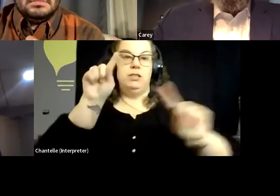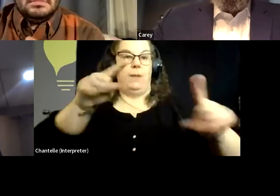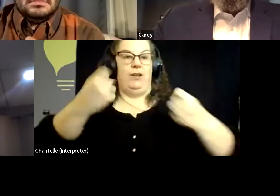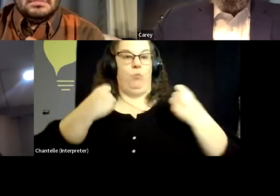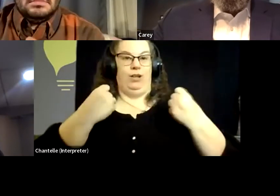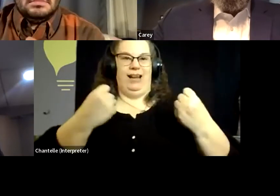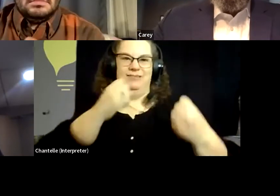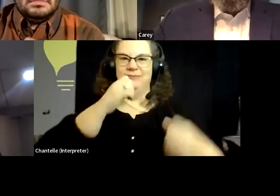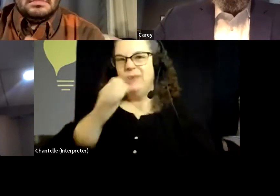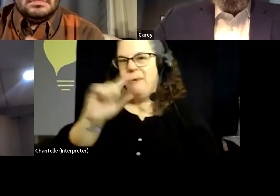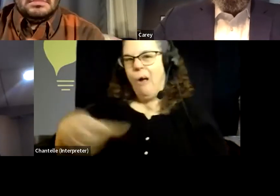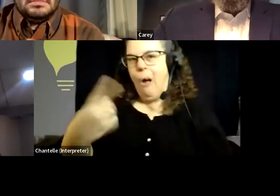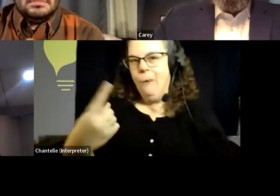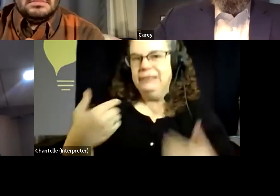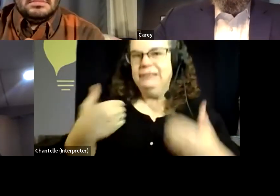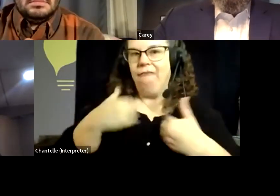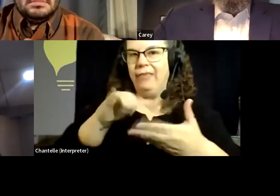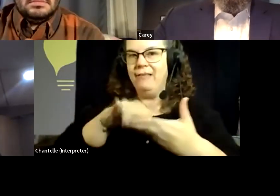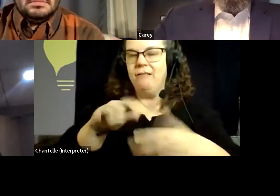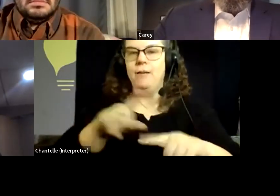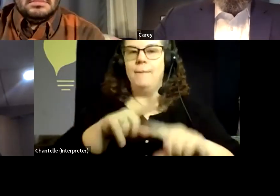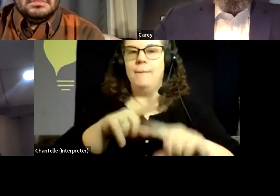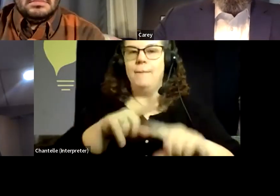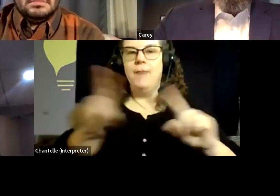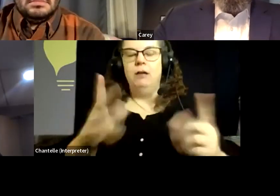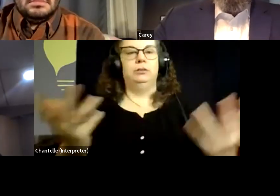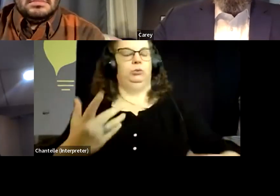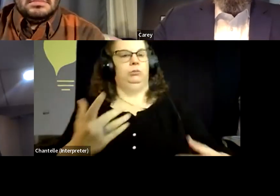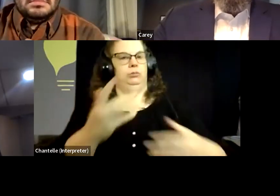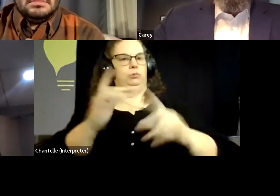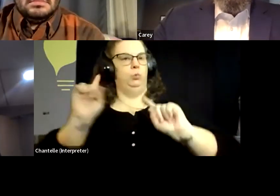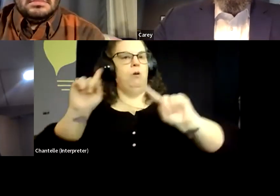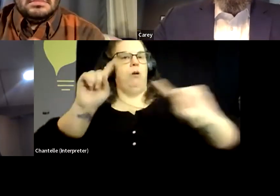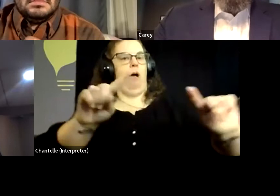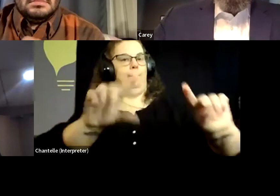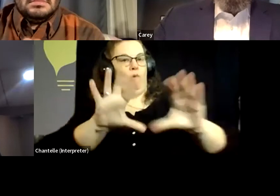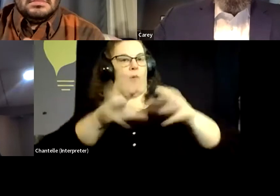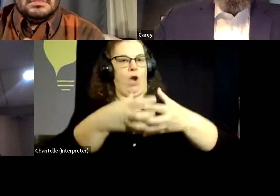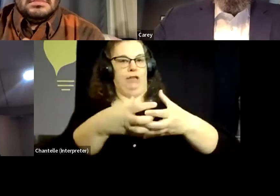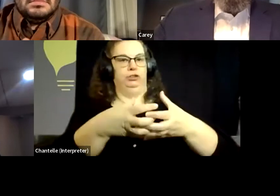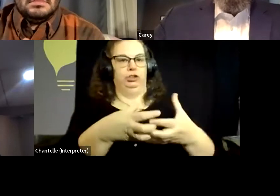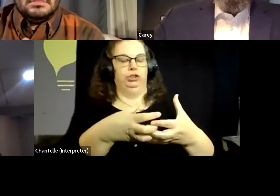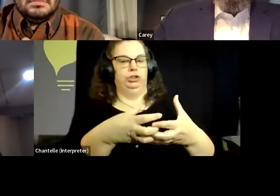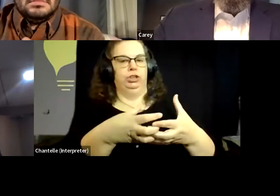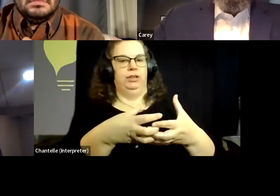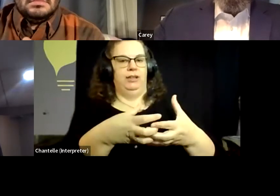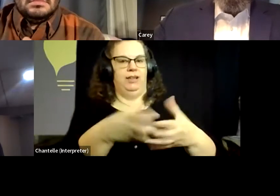have that, but to be able to come to the branch and workout with staff